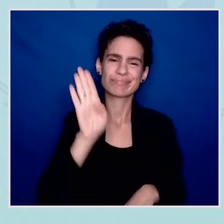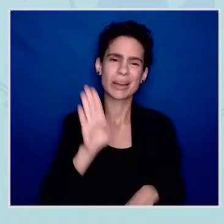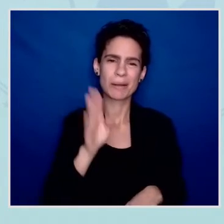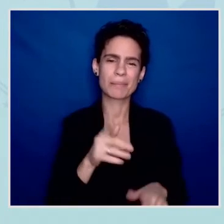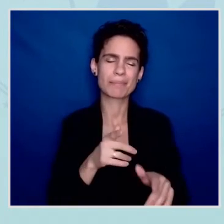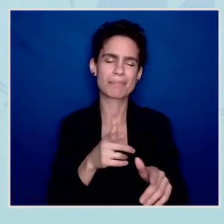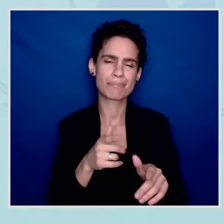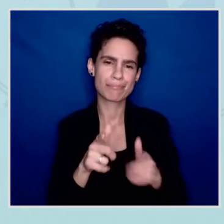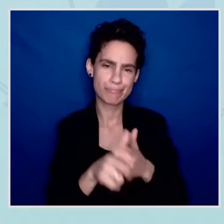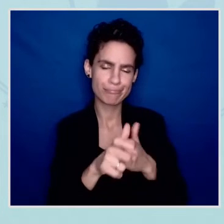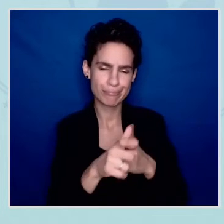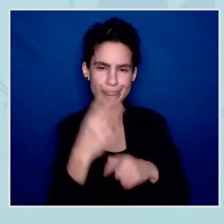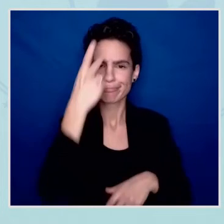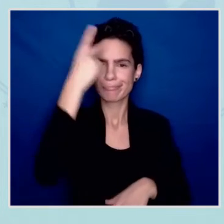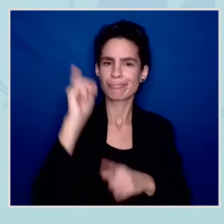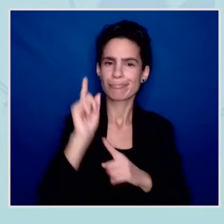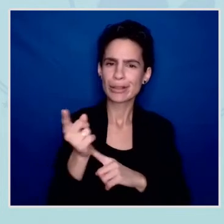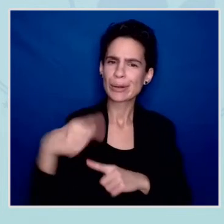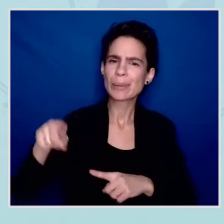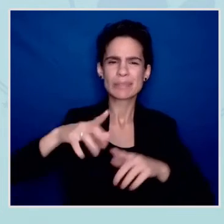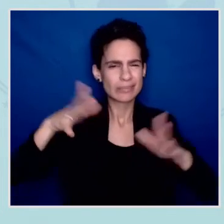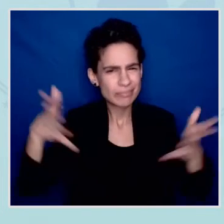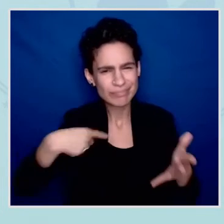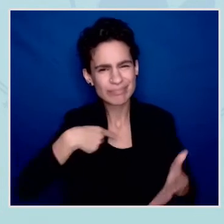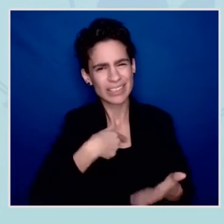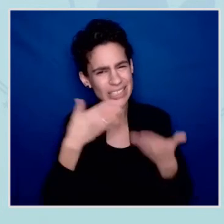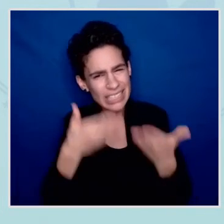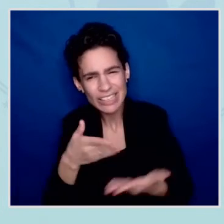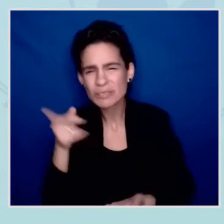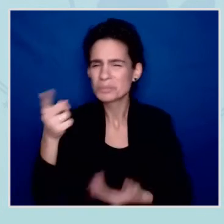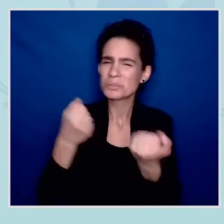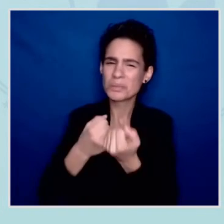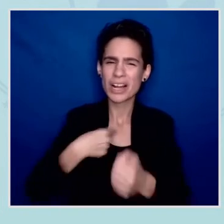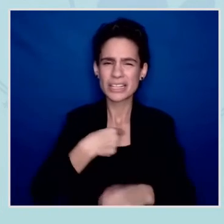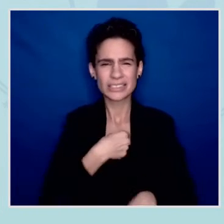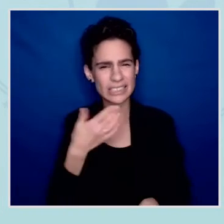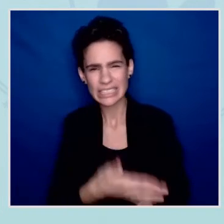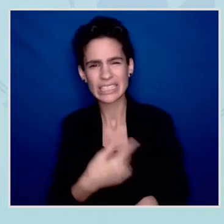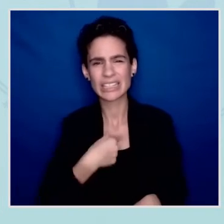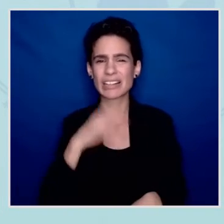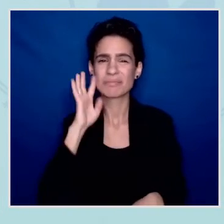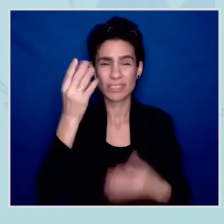IN A DAY THAT I WILL NEVER FORGET AT THE BOSTON MARATHON MEMORIAL, WHEN YOU LIFTED UP